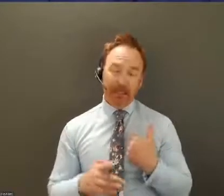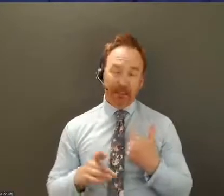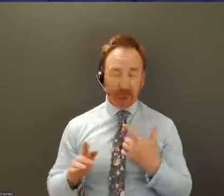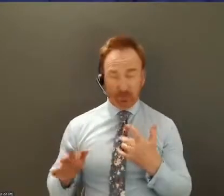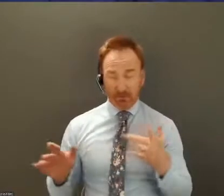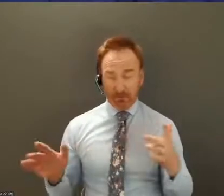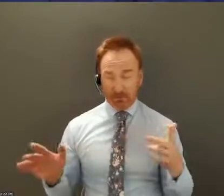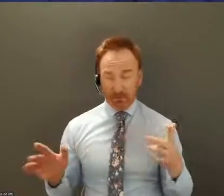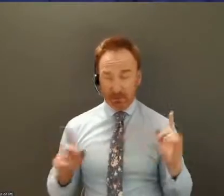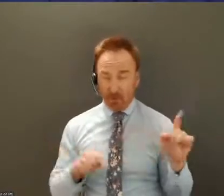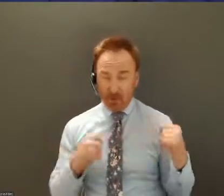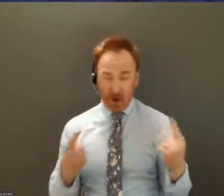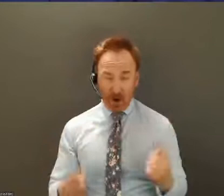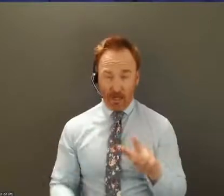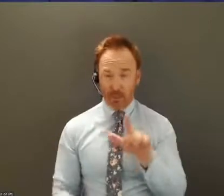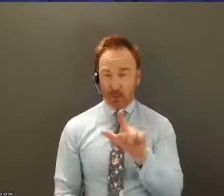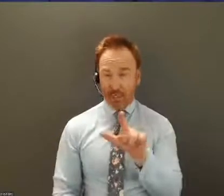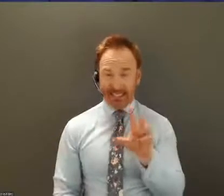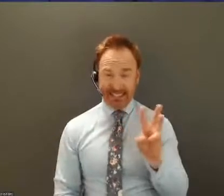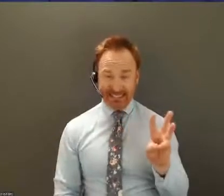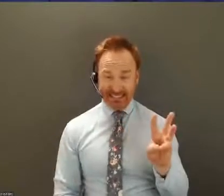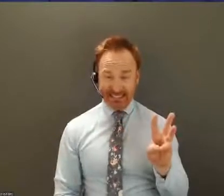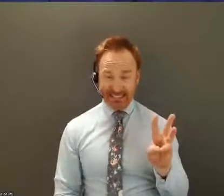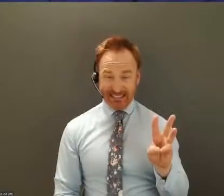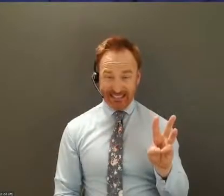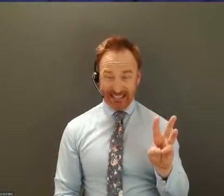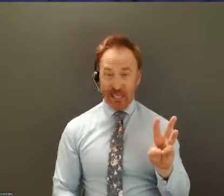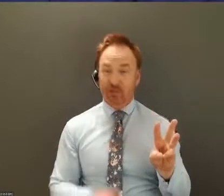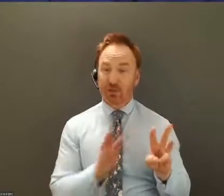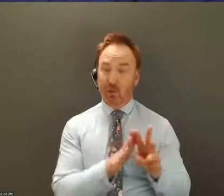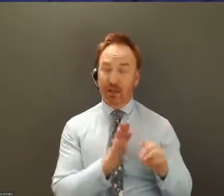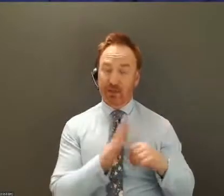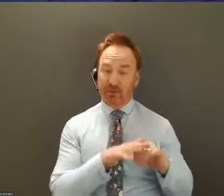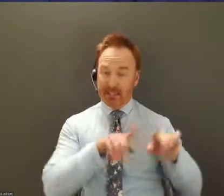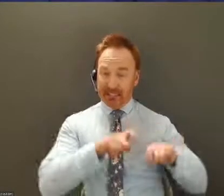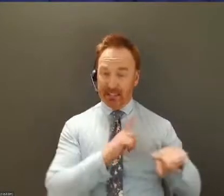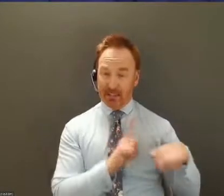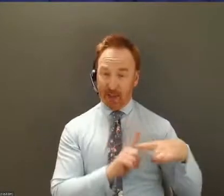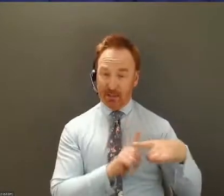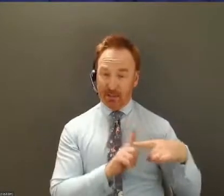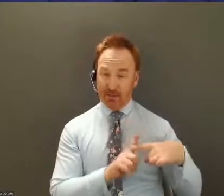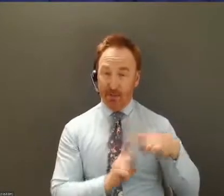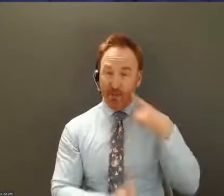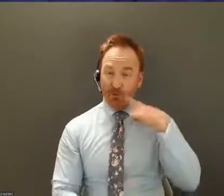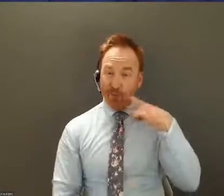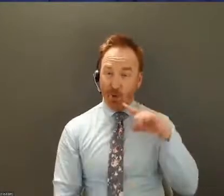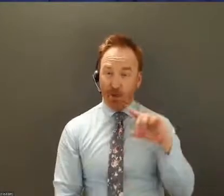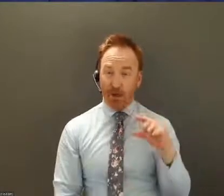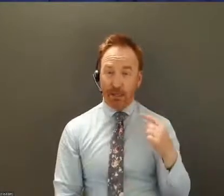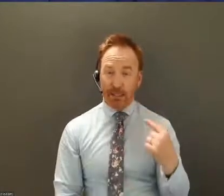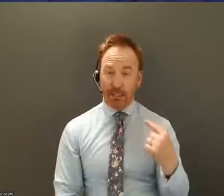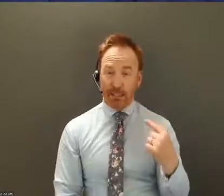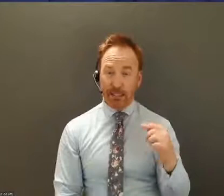For the moment with a high number of cases in the unvaccinated population we need to continue to take an